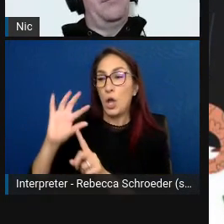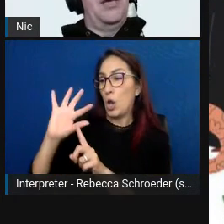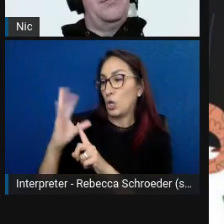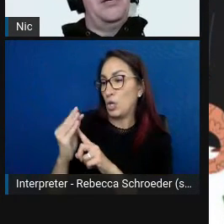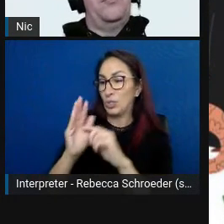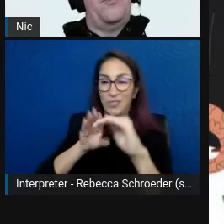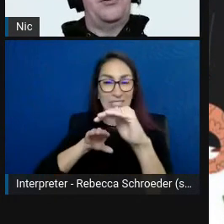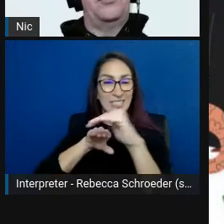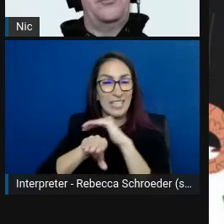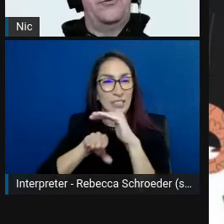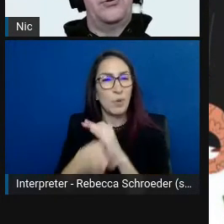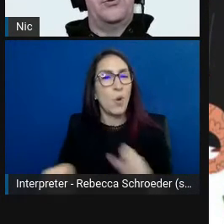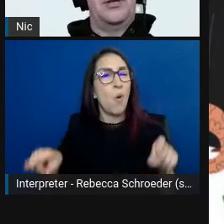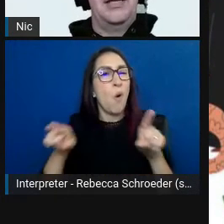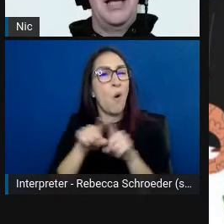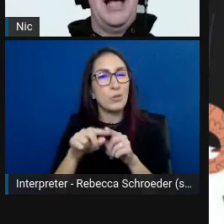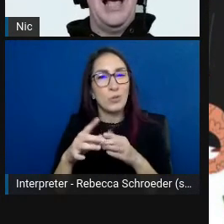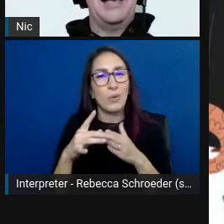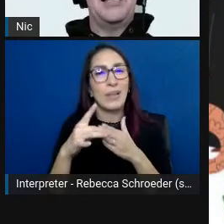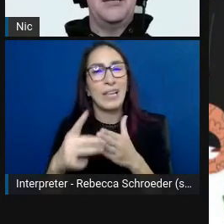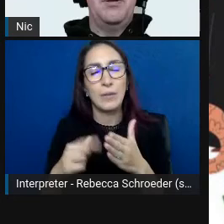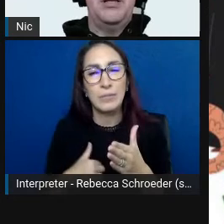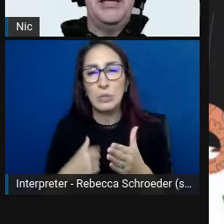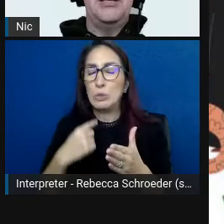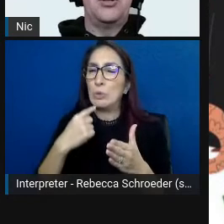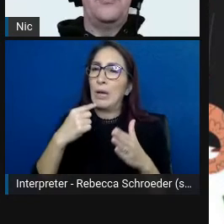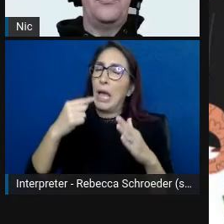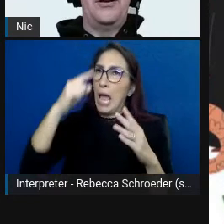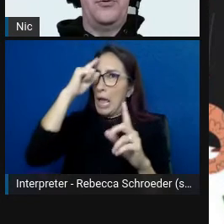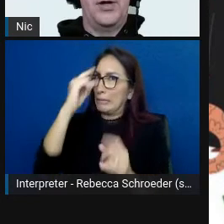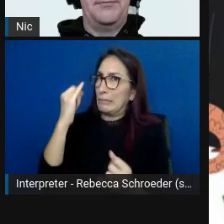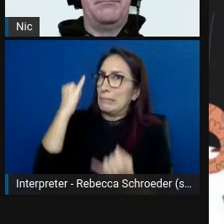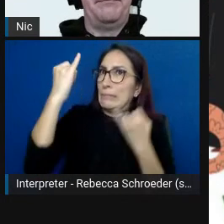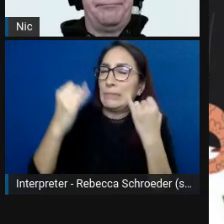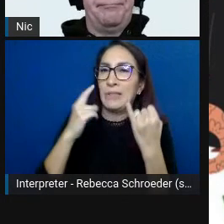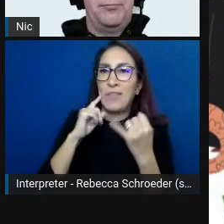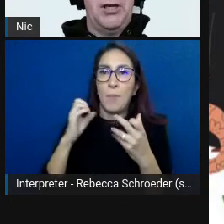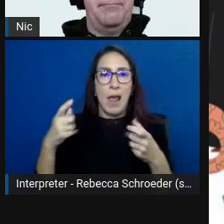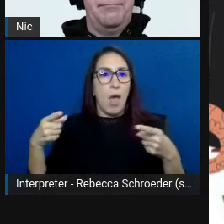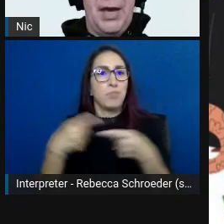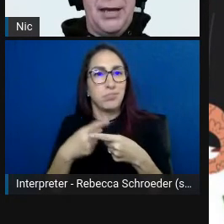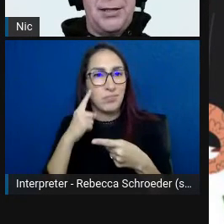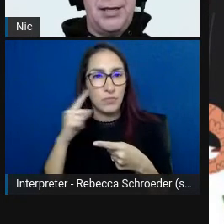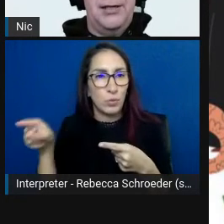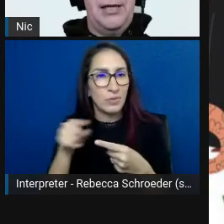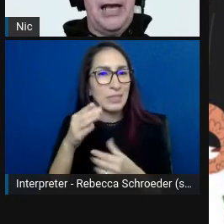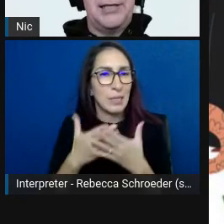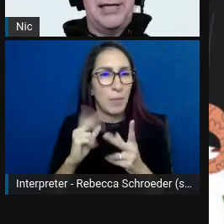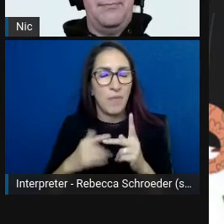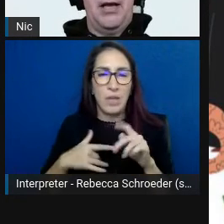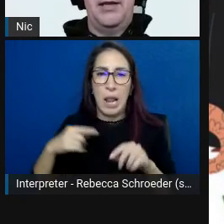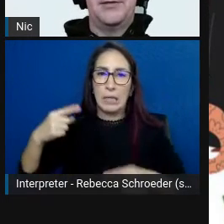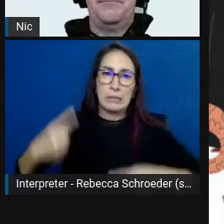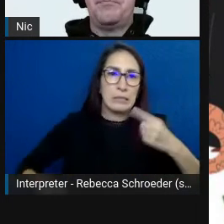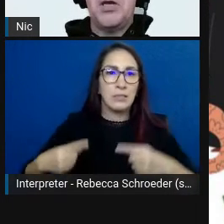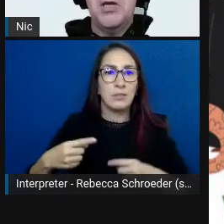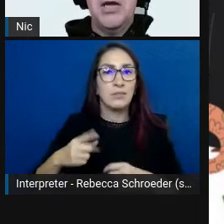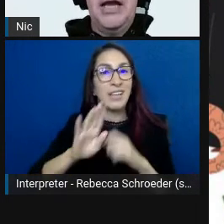maybe quite controversial. Accessibility is good for everyone. Yes. I said I stand by it.